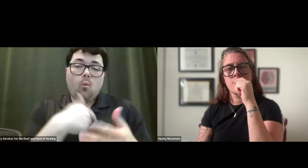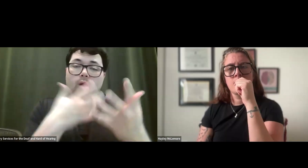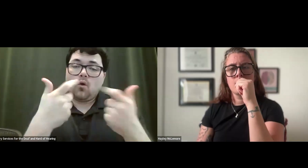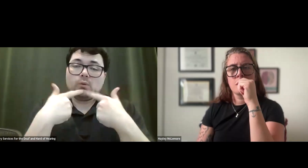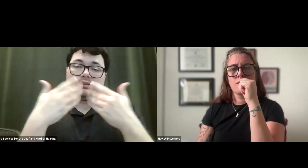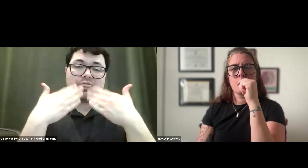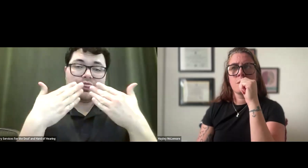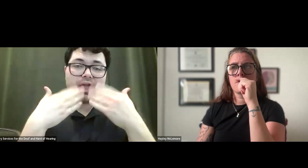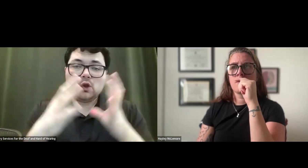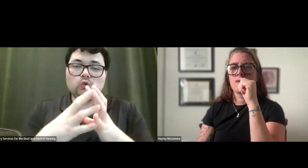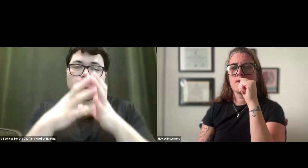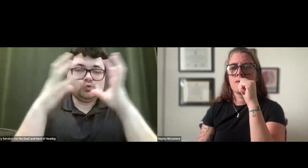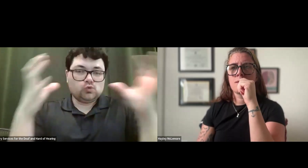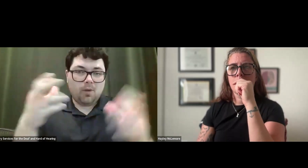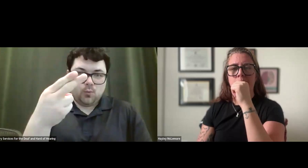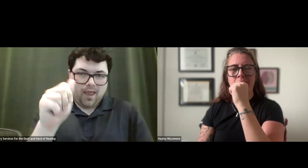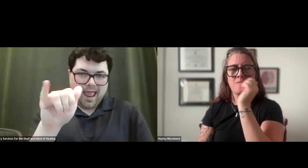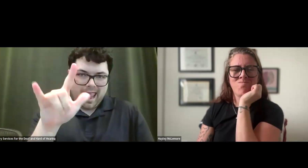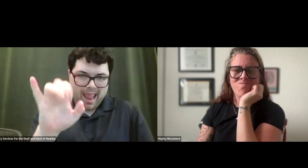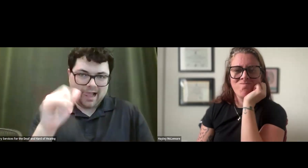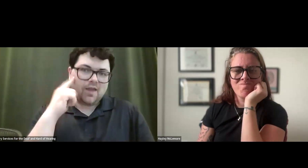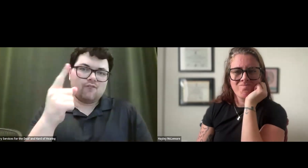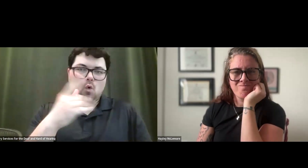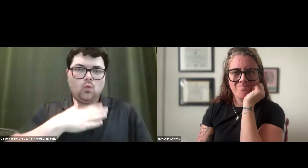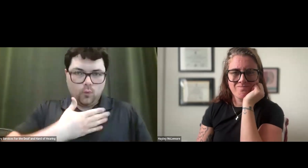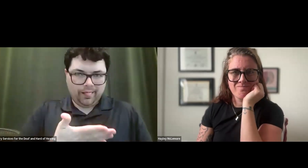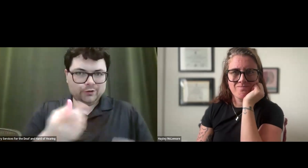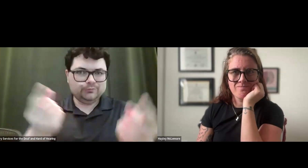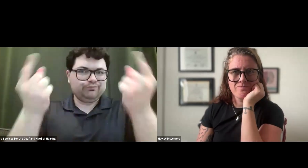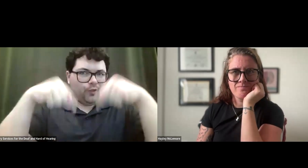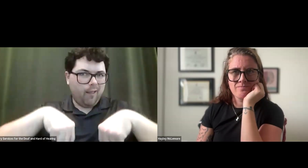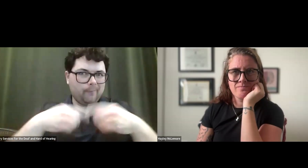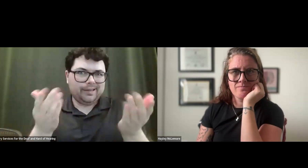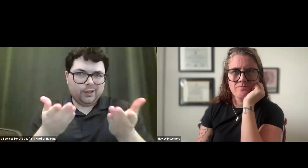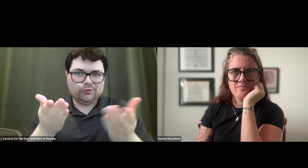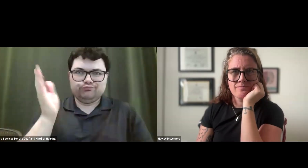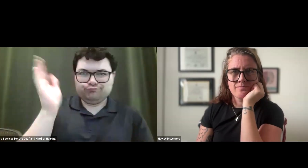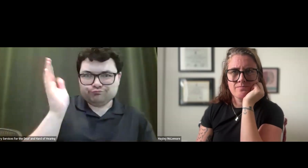And so really we just wanna say thank you guys so much. And thank you so much, Hayley, for your willingness